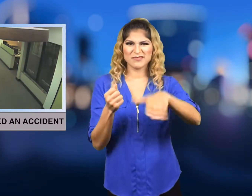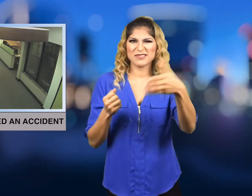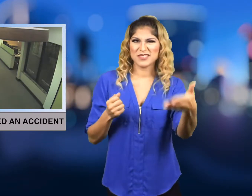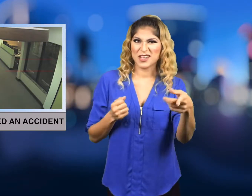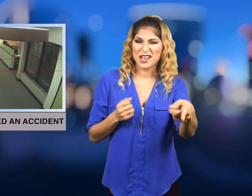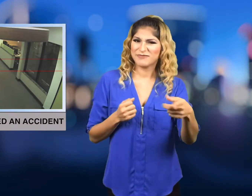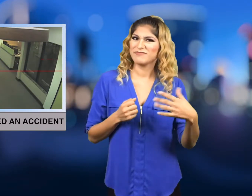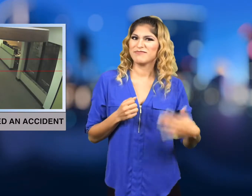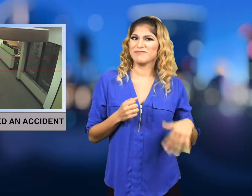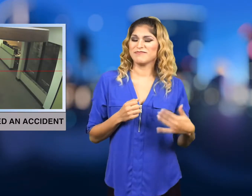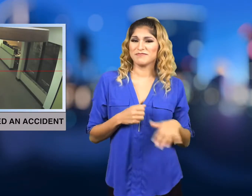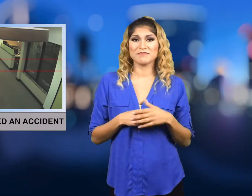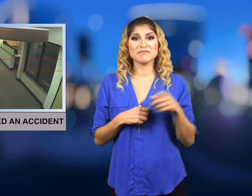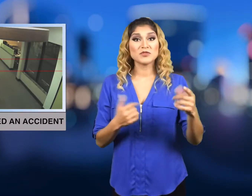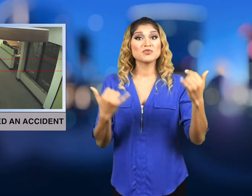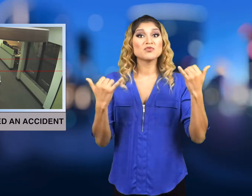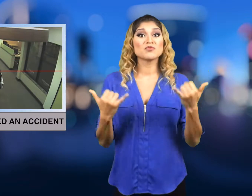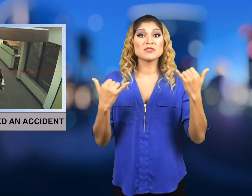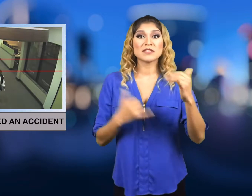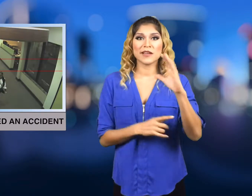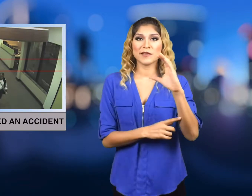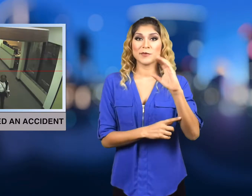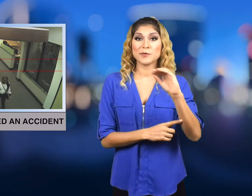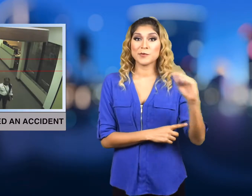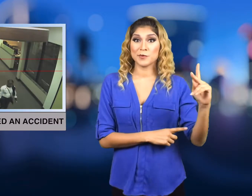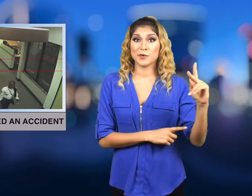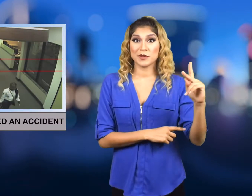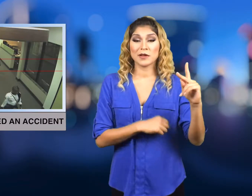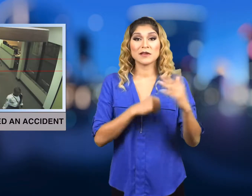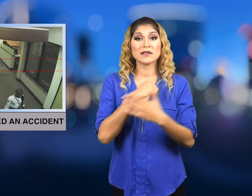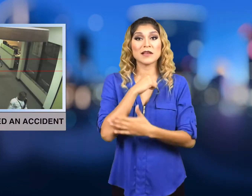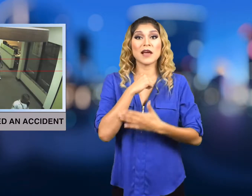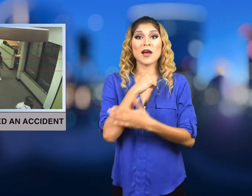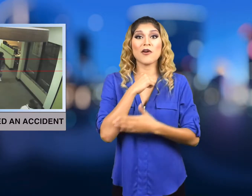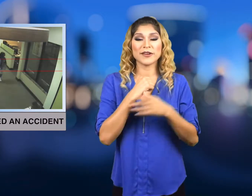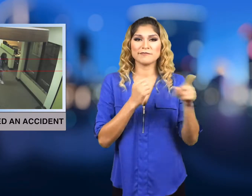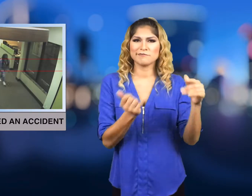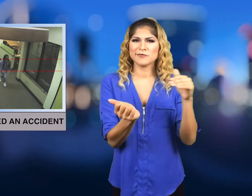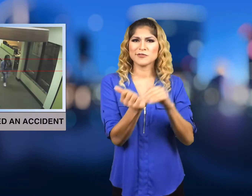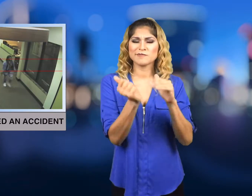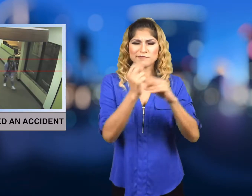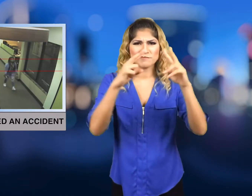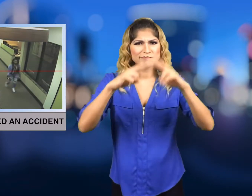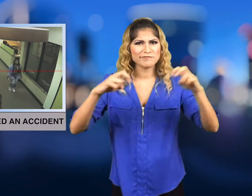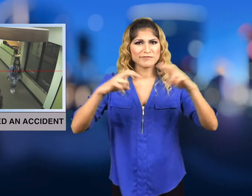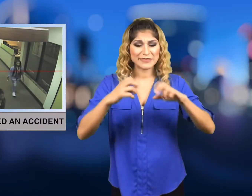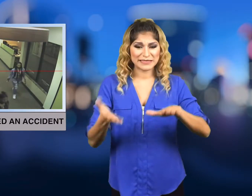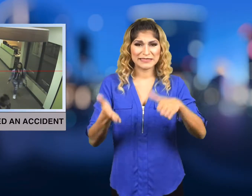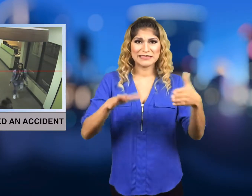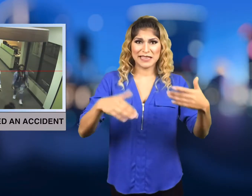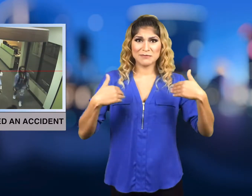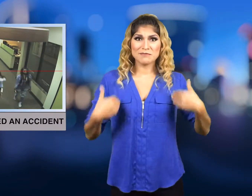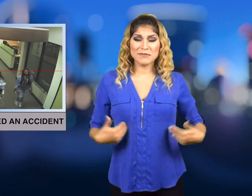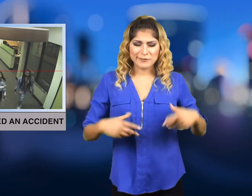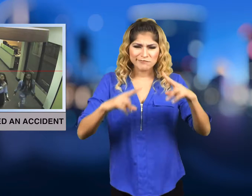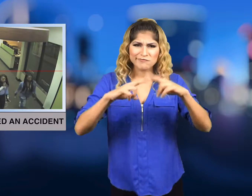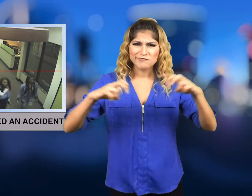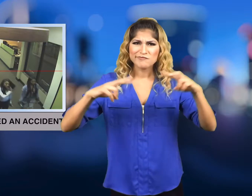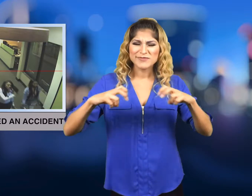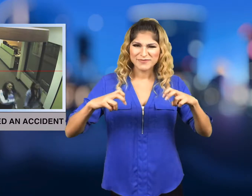Today the Cook County coroner